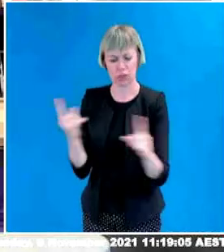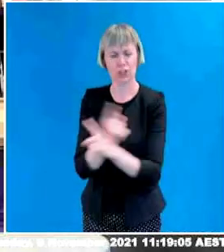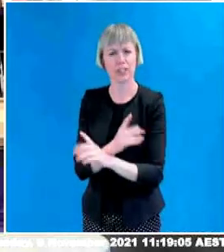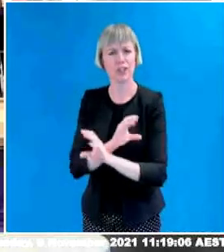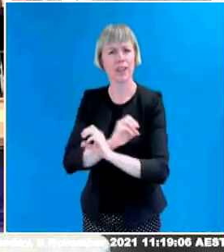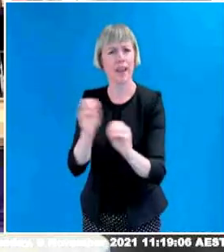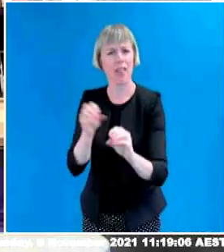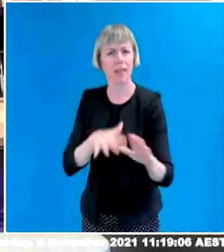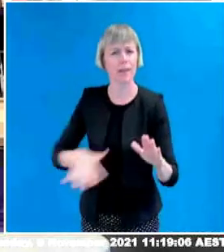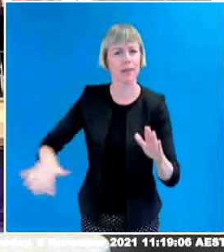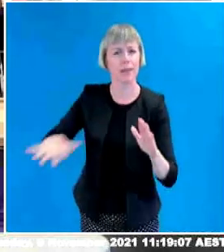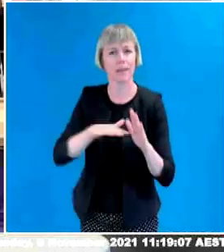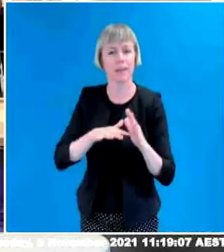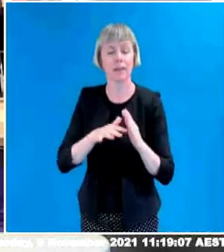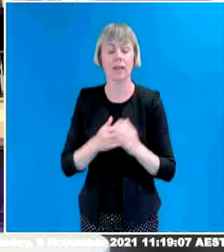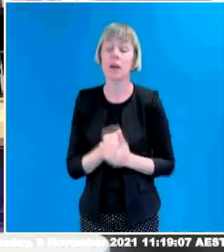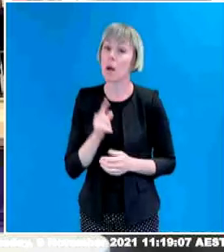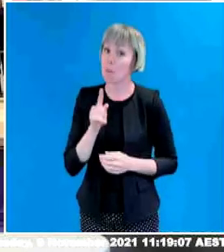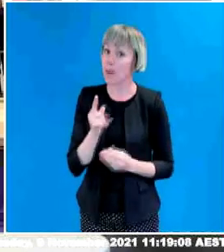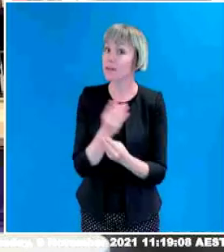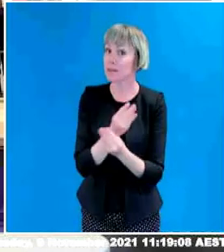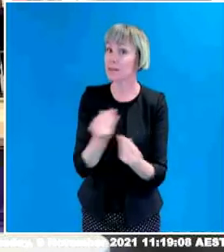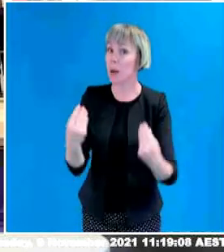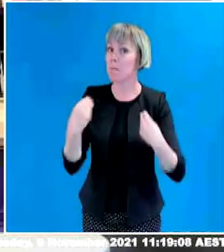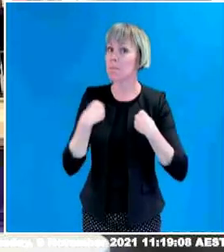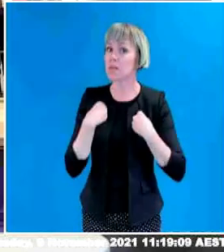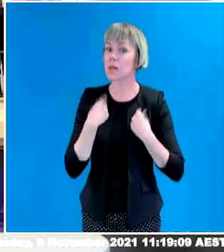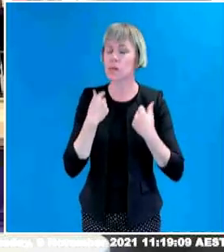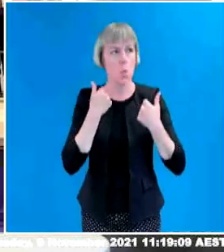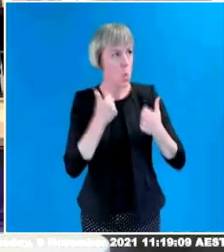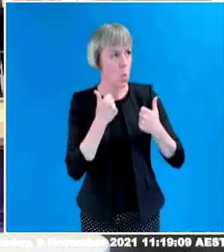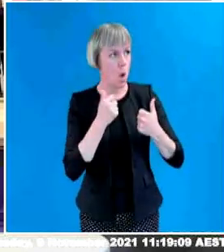But there are other ways where companies have taken it to heart.